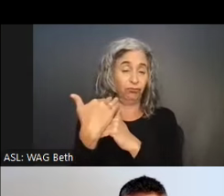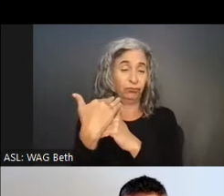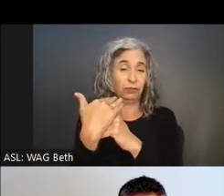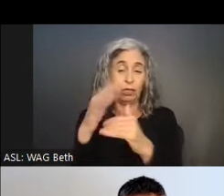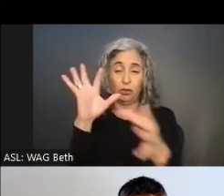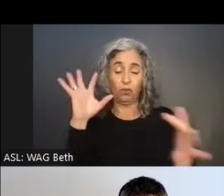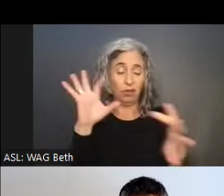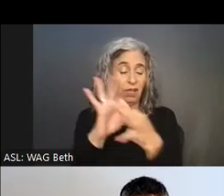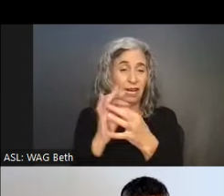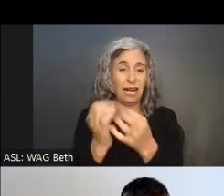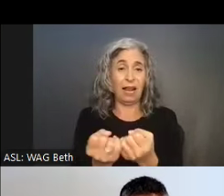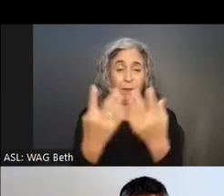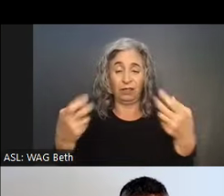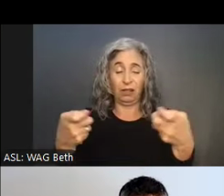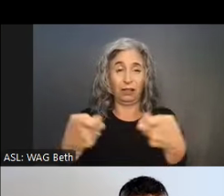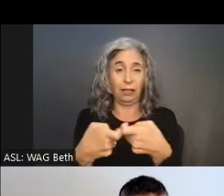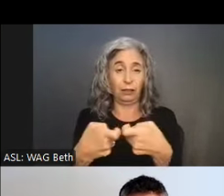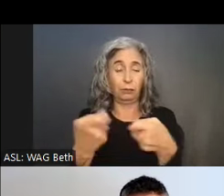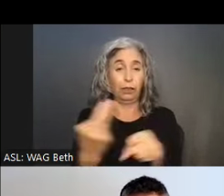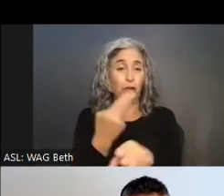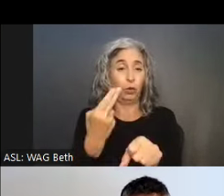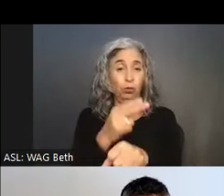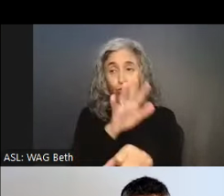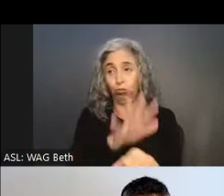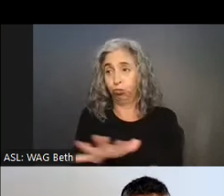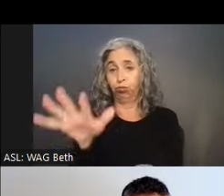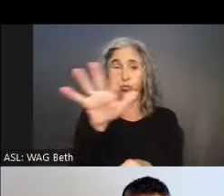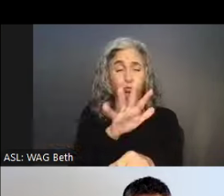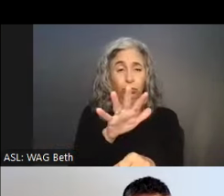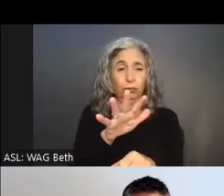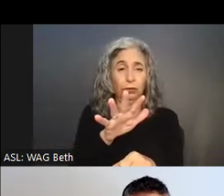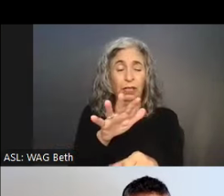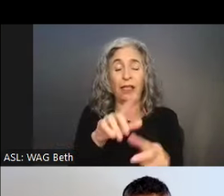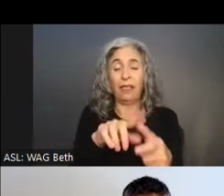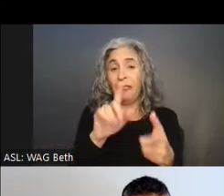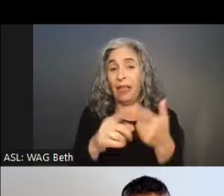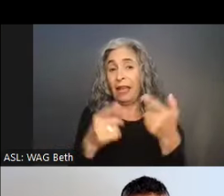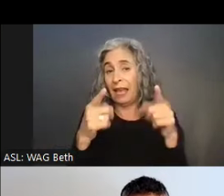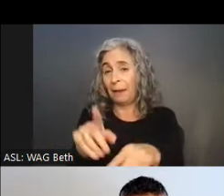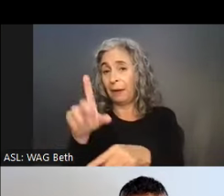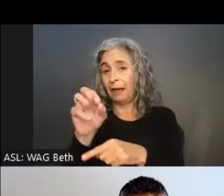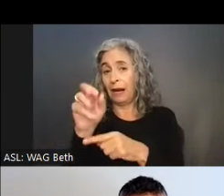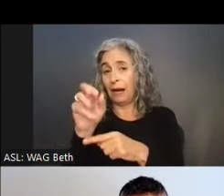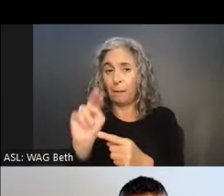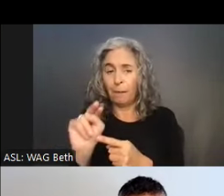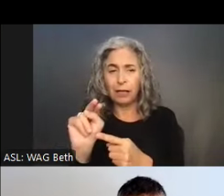of electricity that's being used and in turn the amount of carbon emissions used to produce that